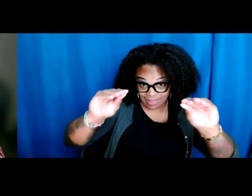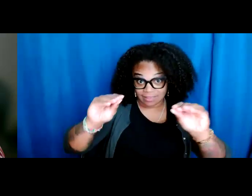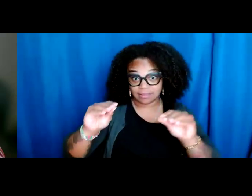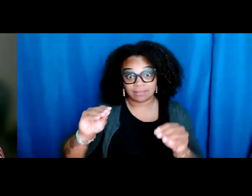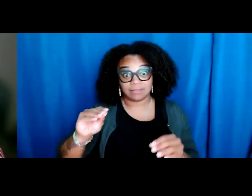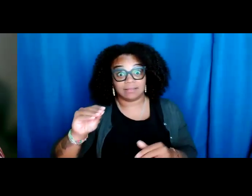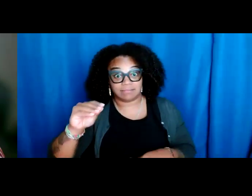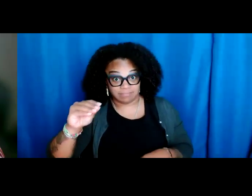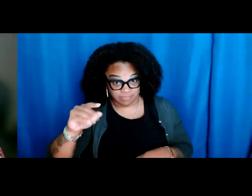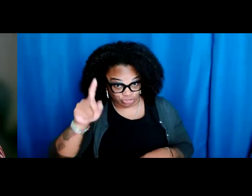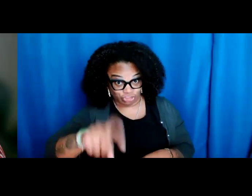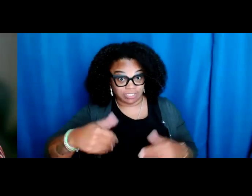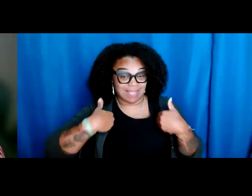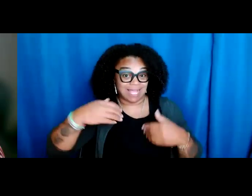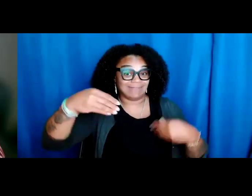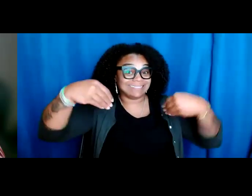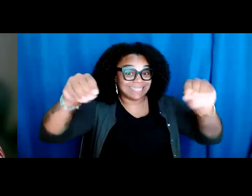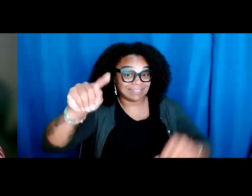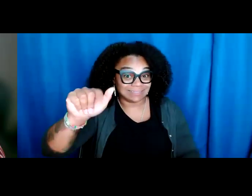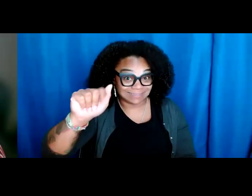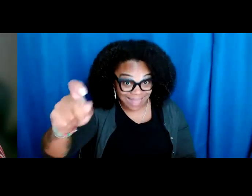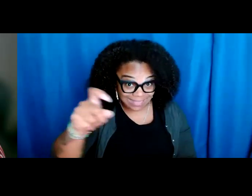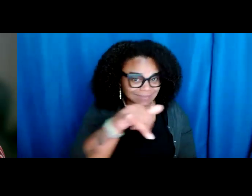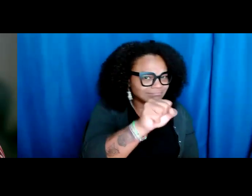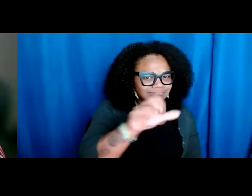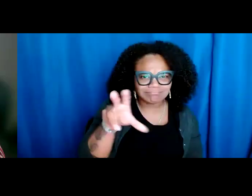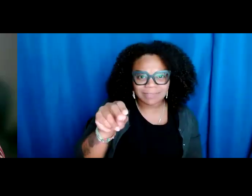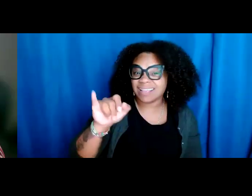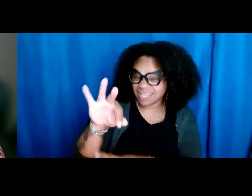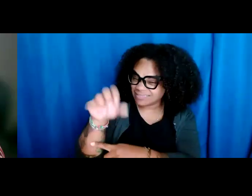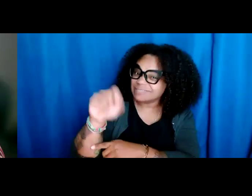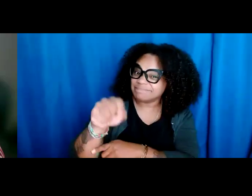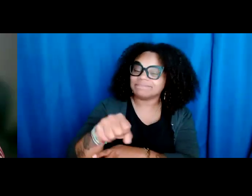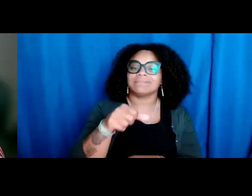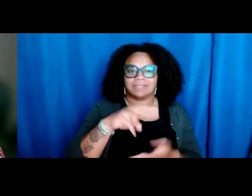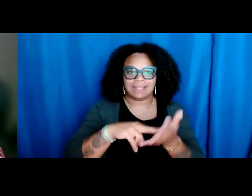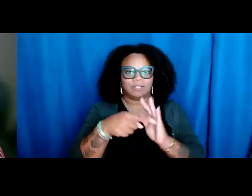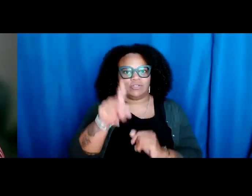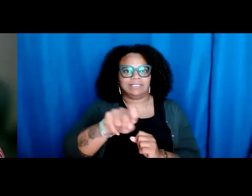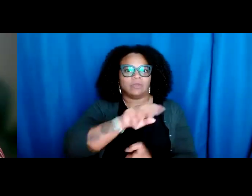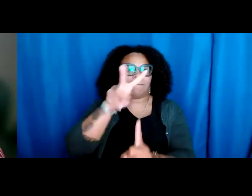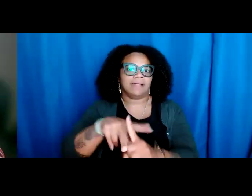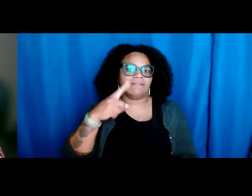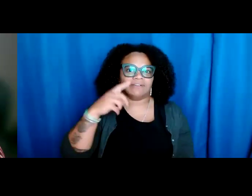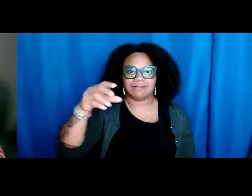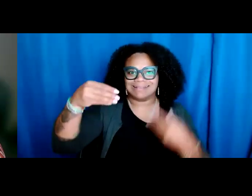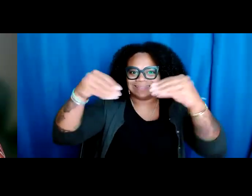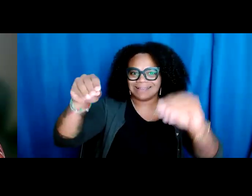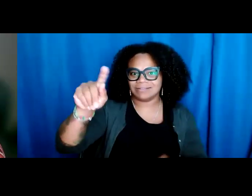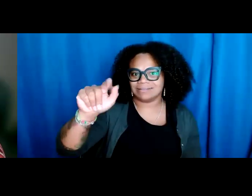to a Sales tax. If it is, you are going to need to apply for your Sales tax license.